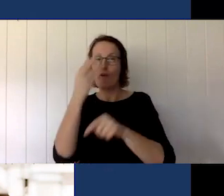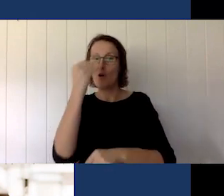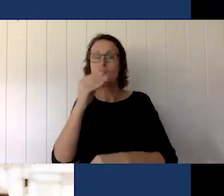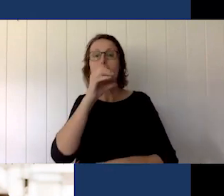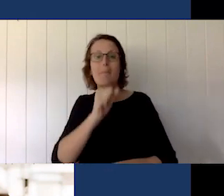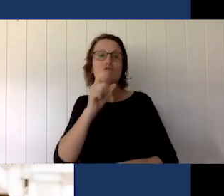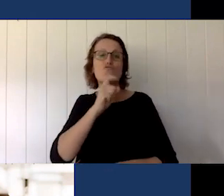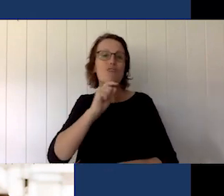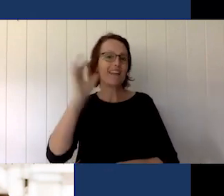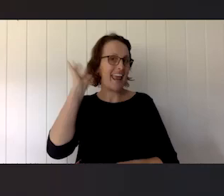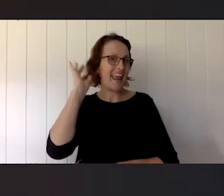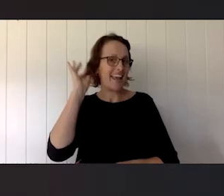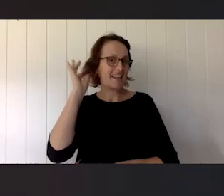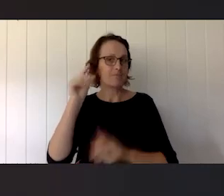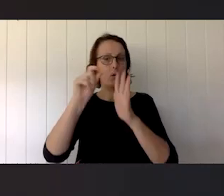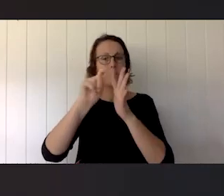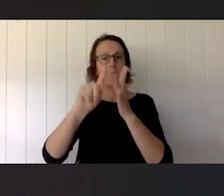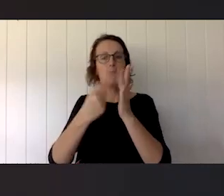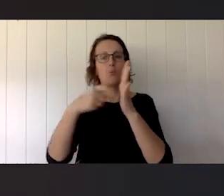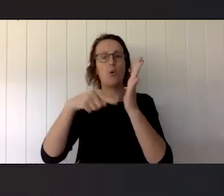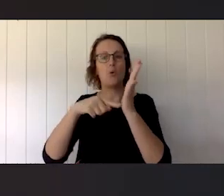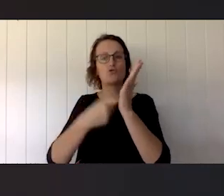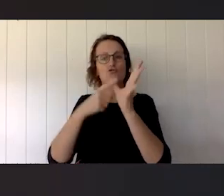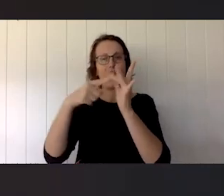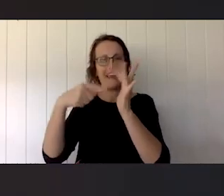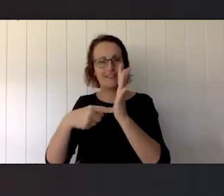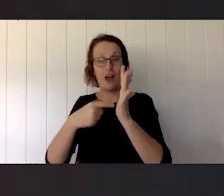in portrait format. Now, I'm very pleased to introduce today's